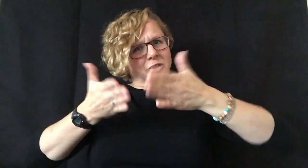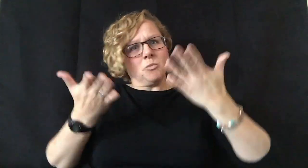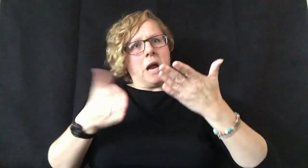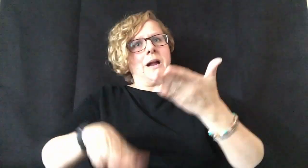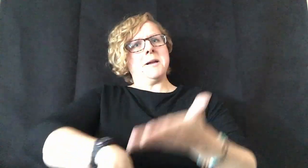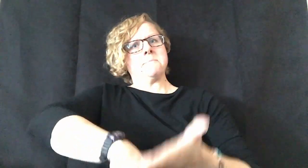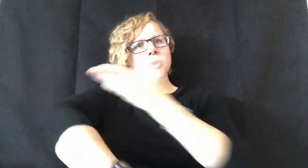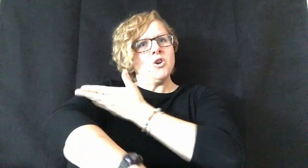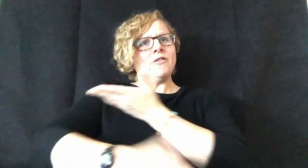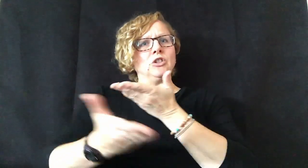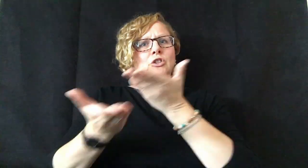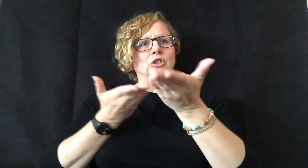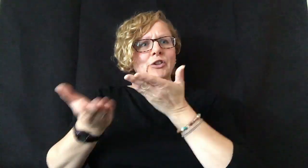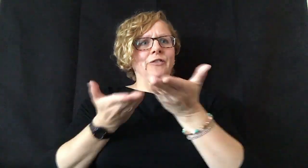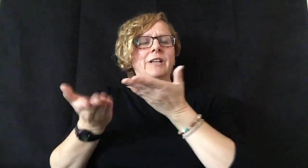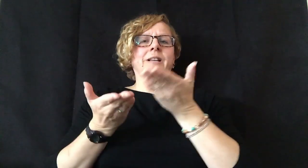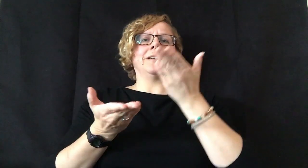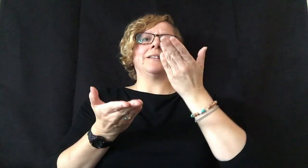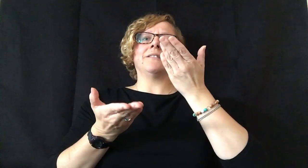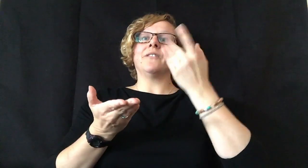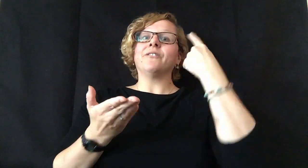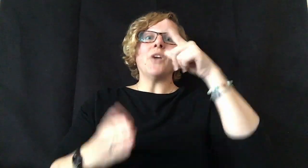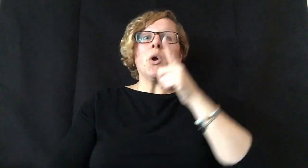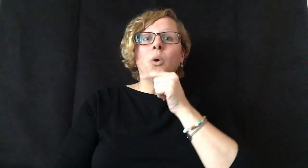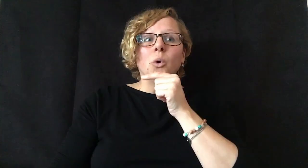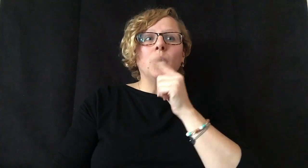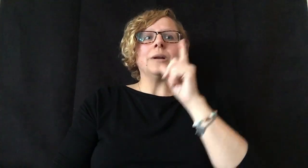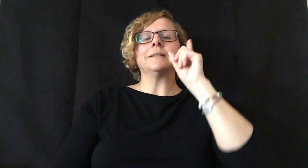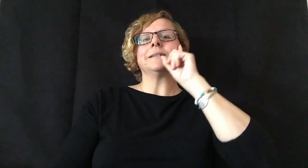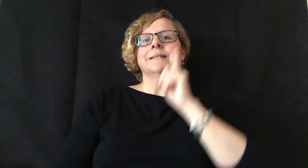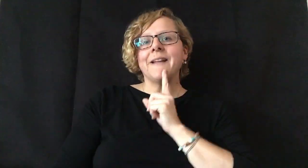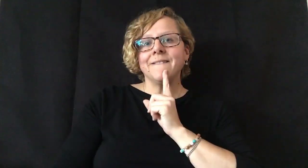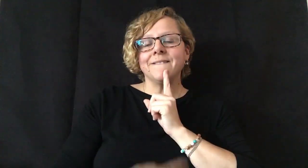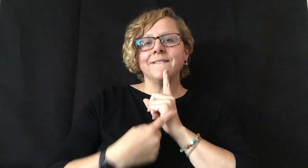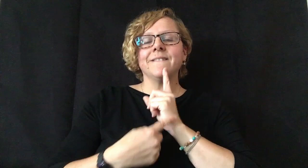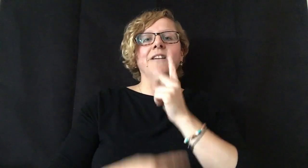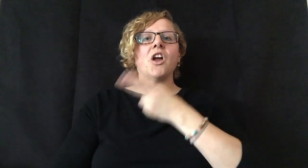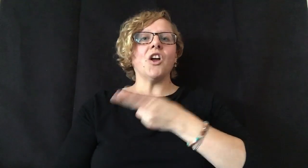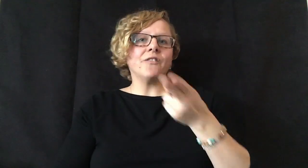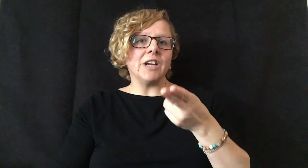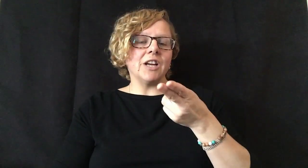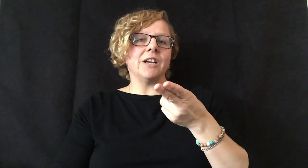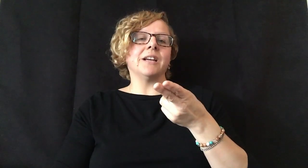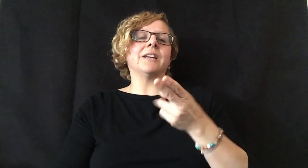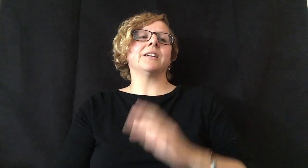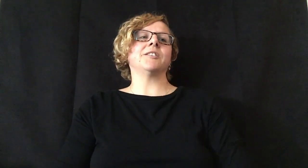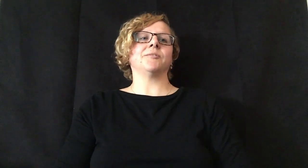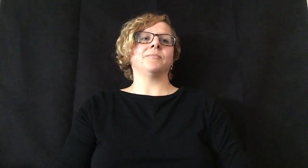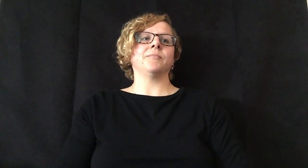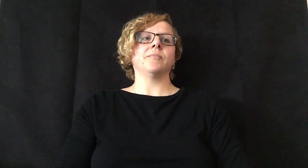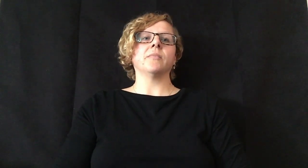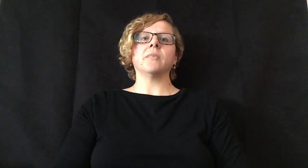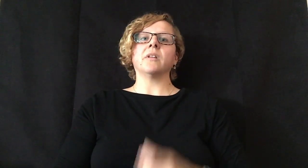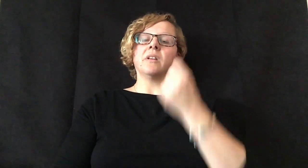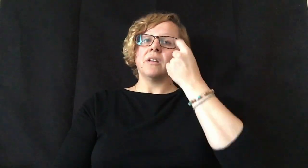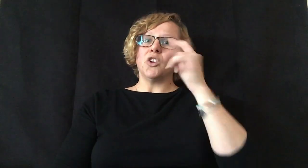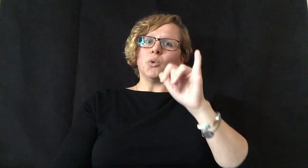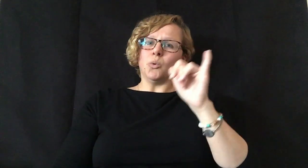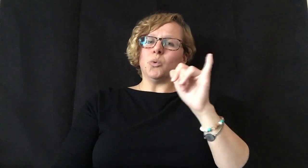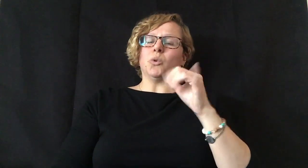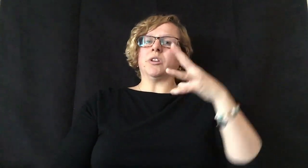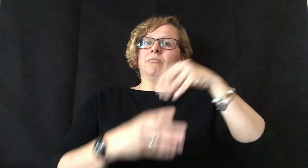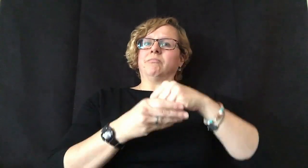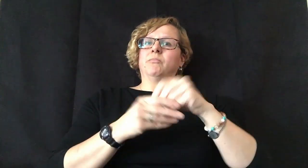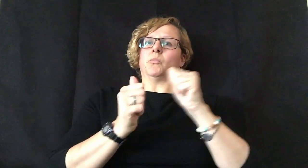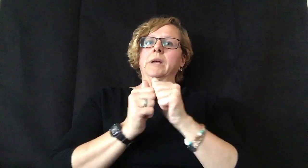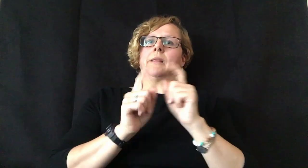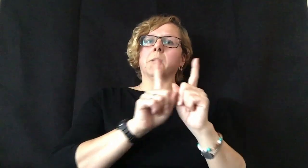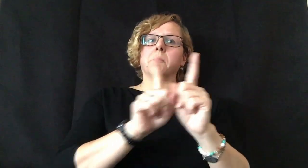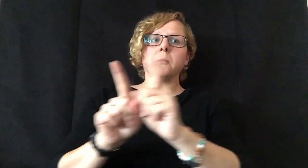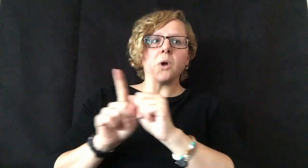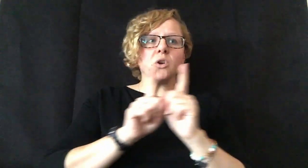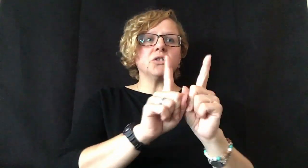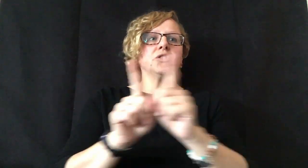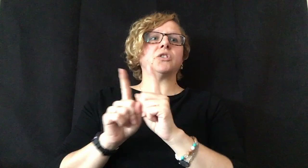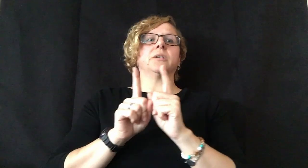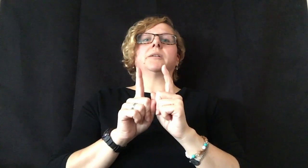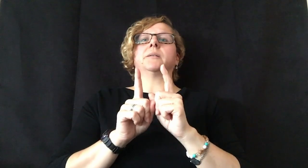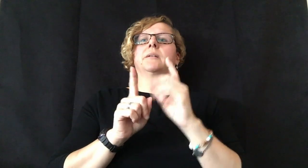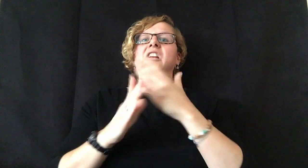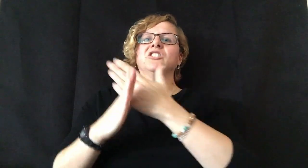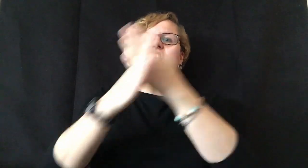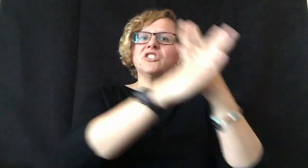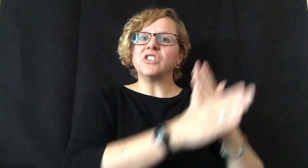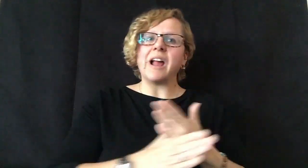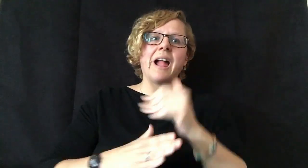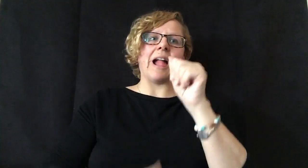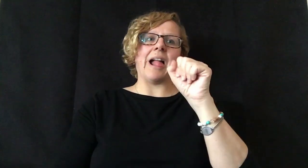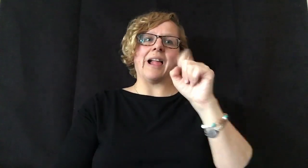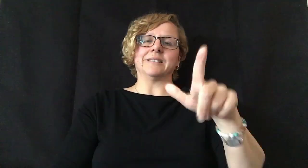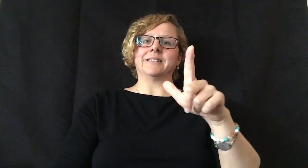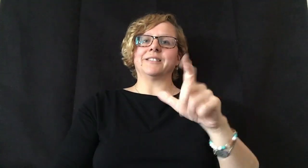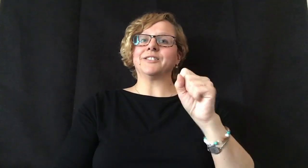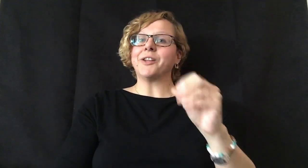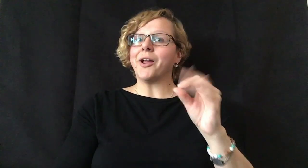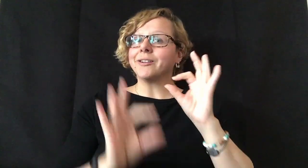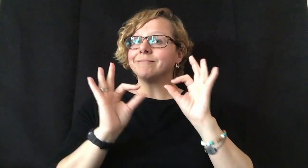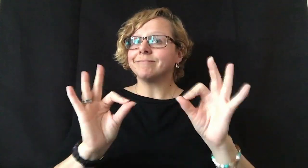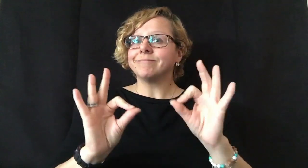on improving services for the Deaf, HH, fostering mentor ship and sharing American Sign Language.